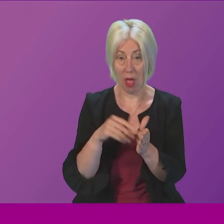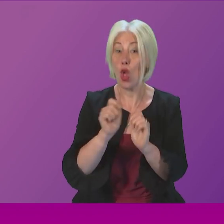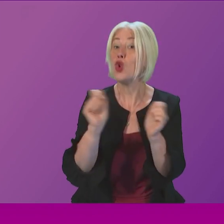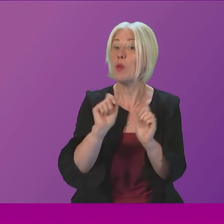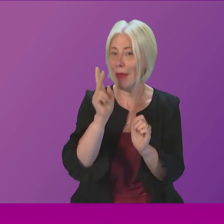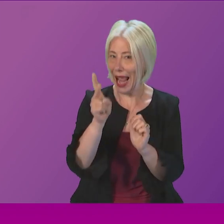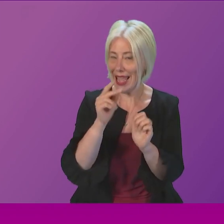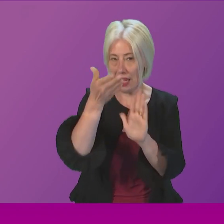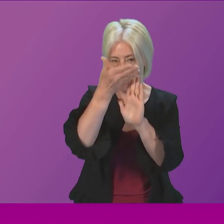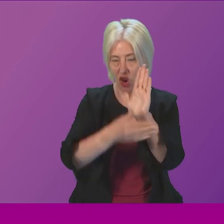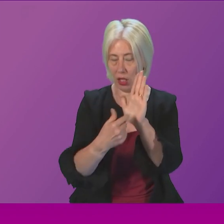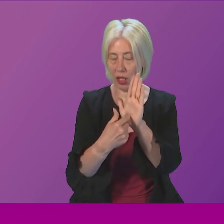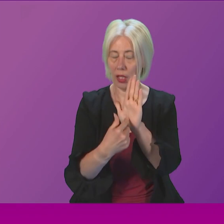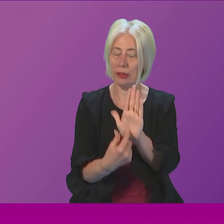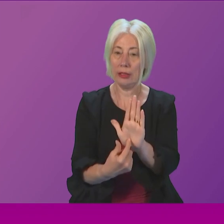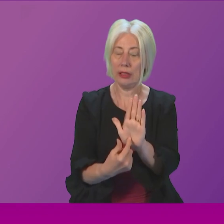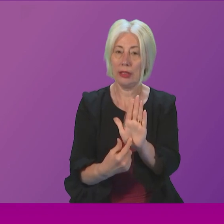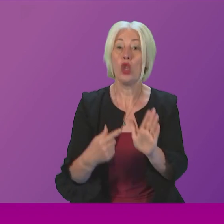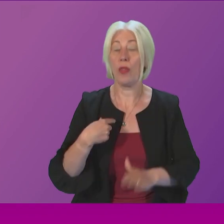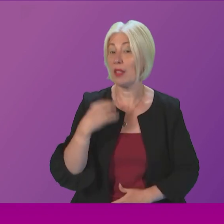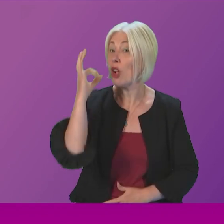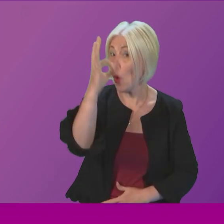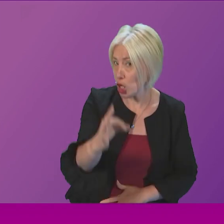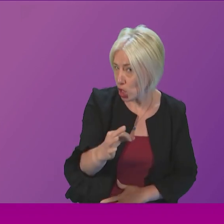It read—this is my question to the First Minister—